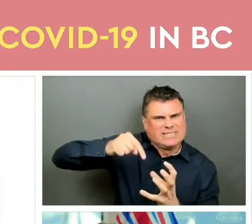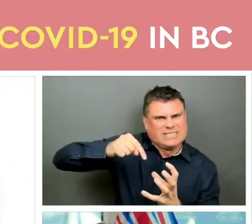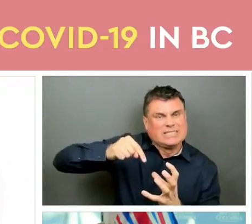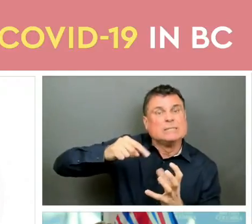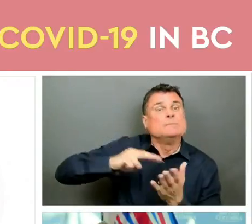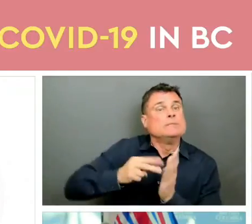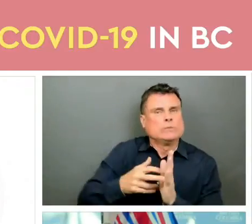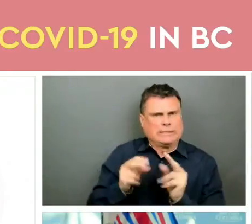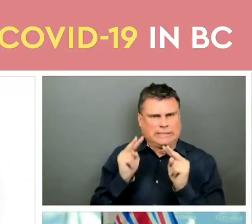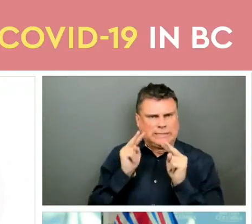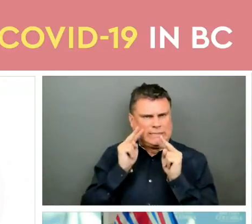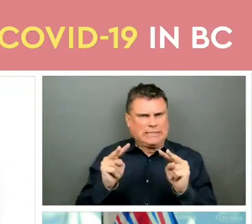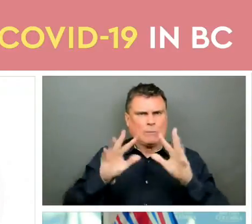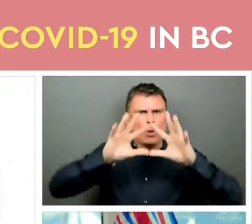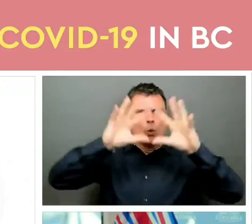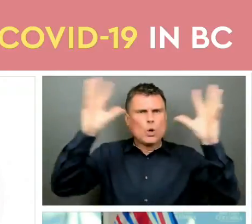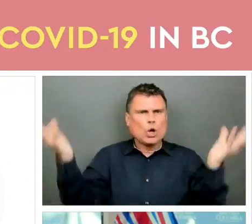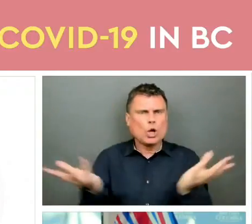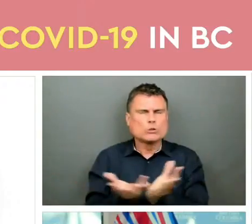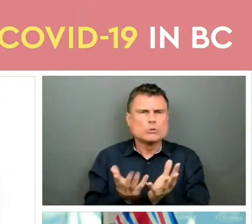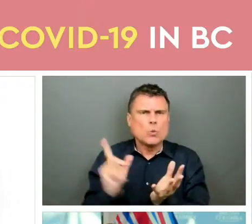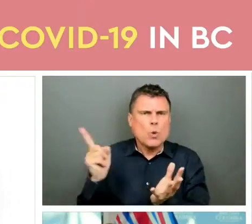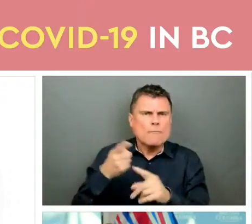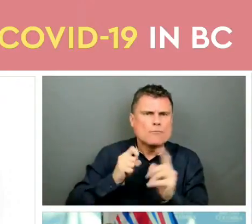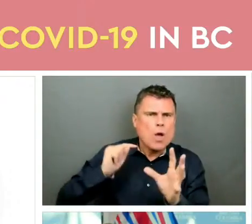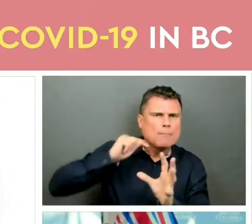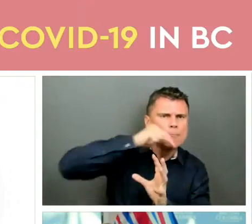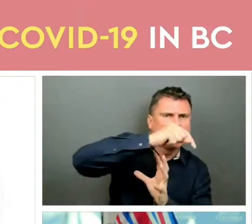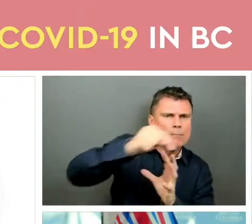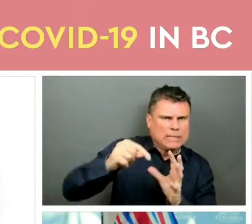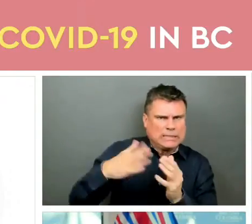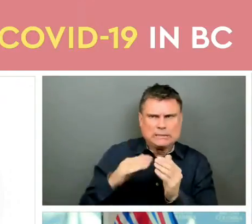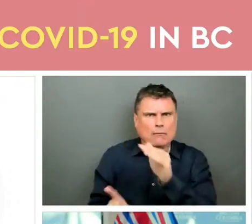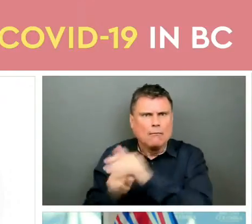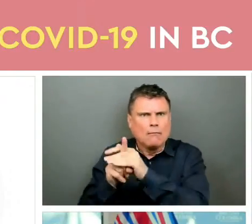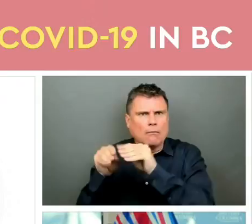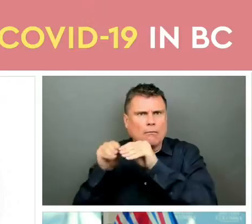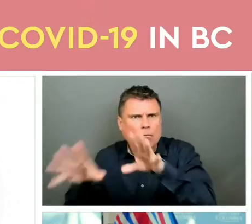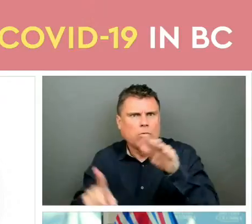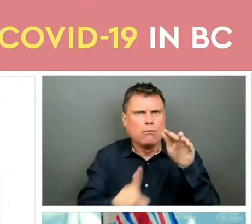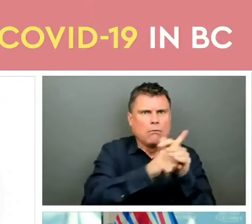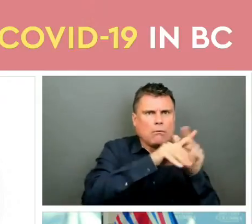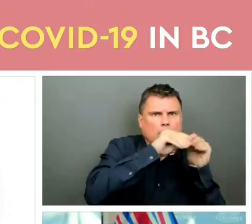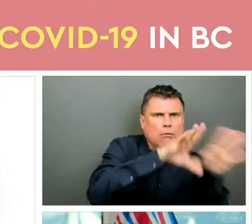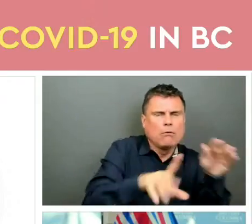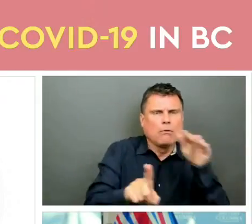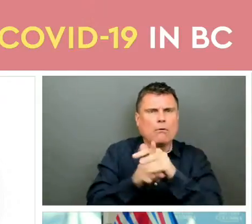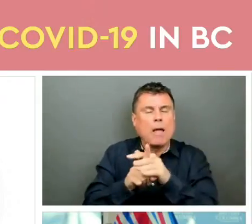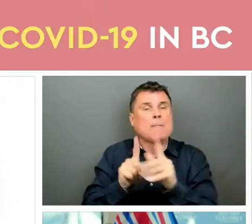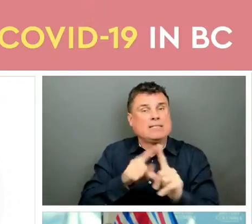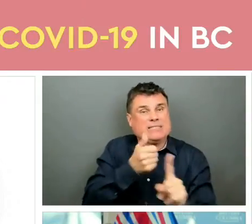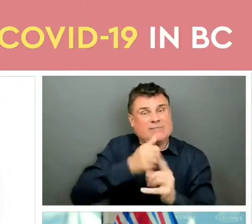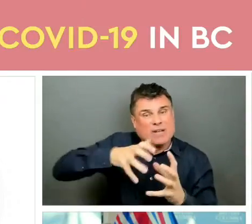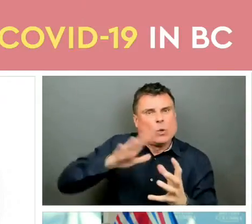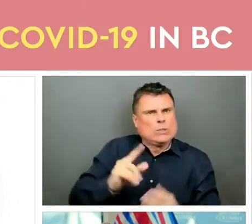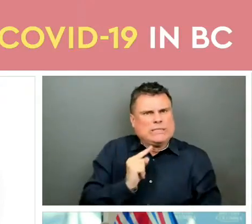that we see around the world that there is increase in trans missability, more severe, reduce effectiveness of treatments or vaccines, or challenges